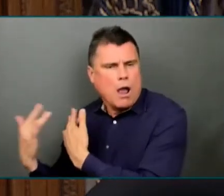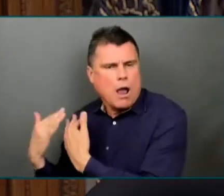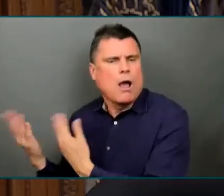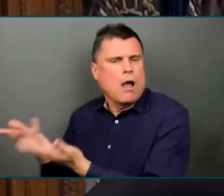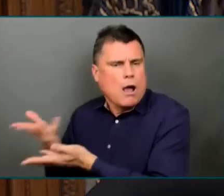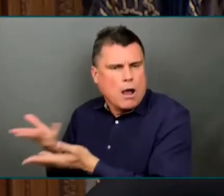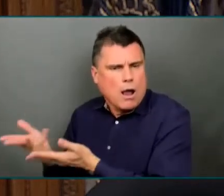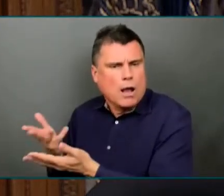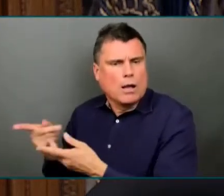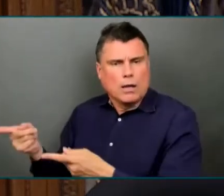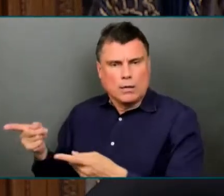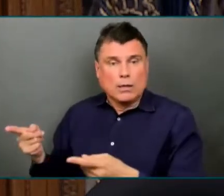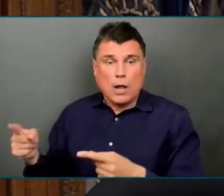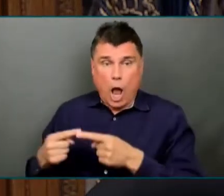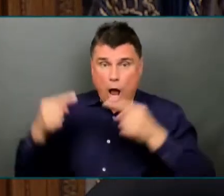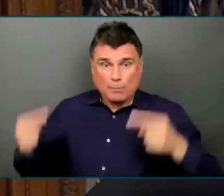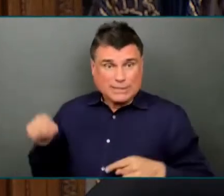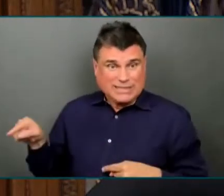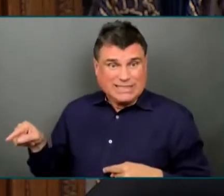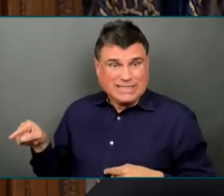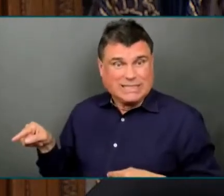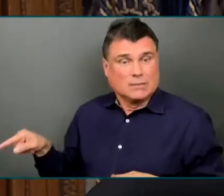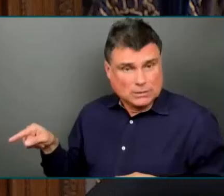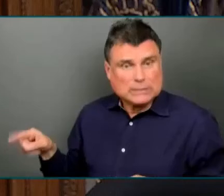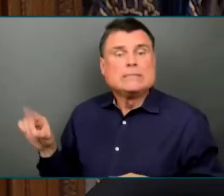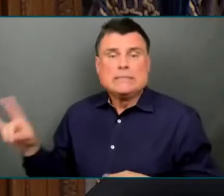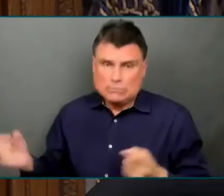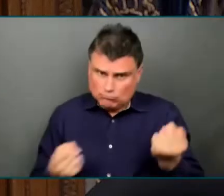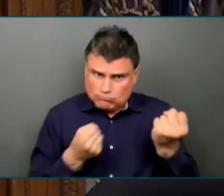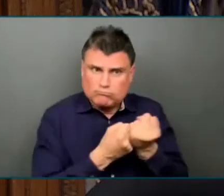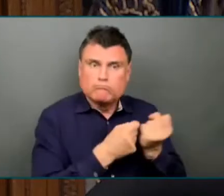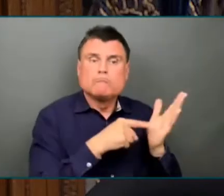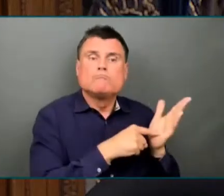The member recently spoke in this House on the need to address the gaps in accessible